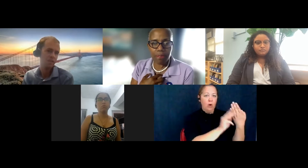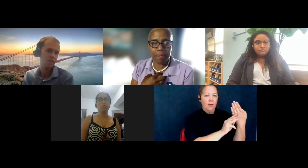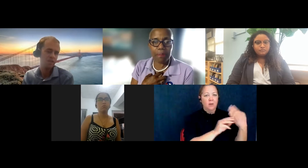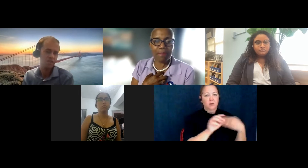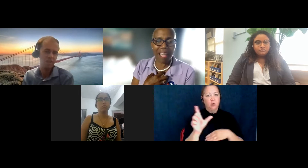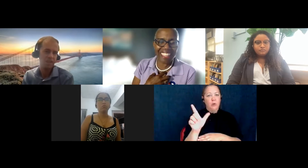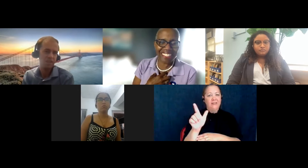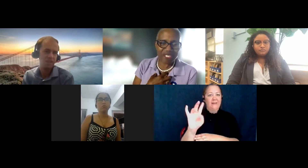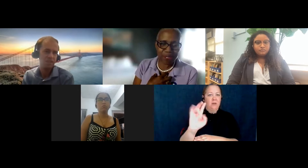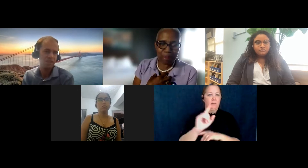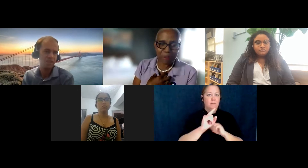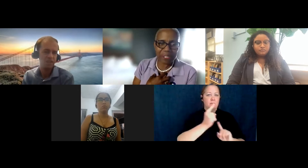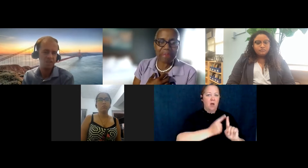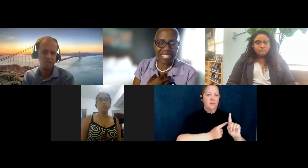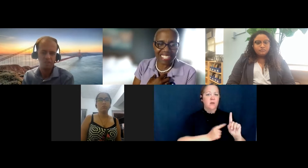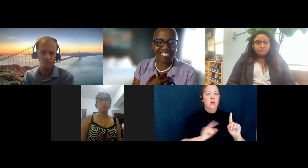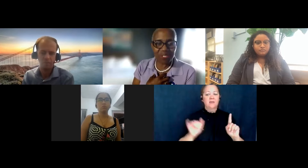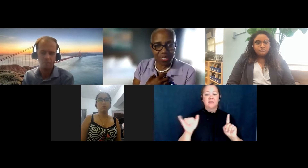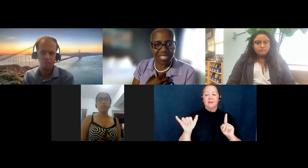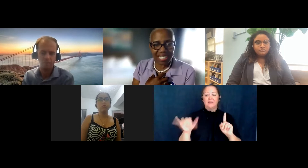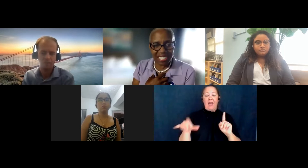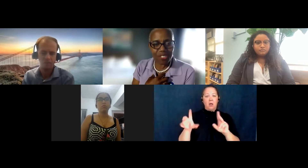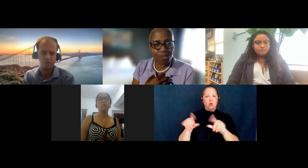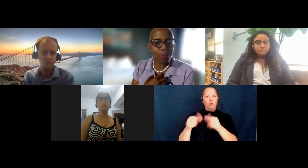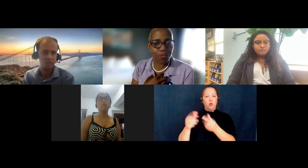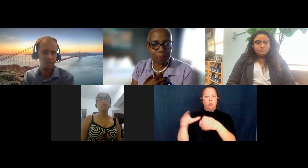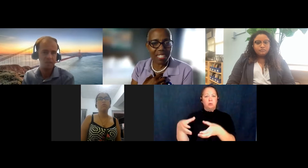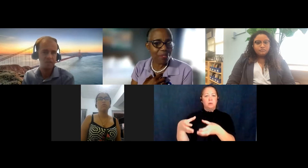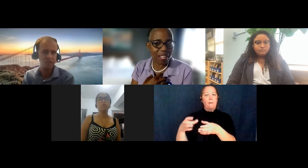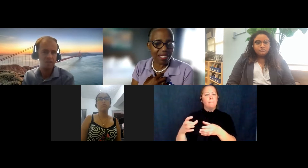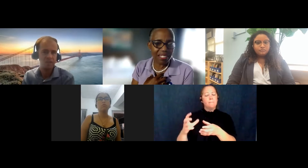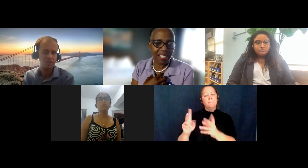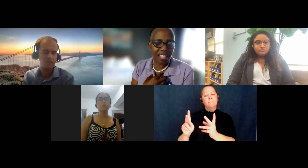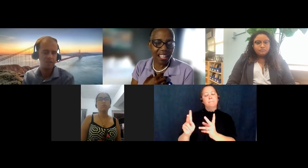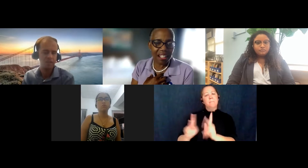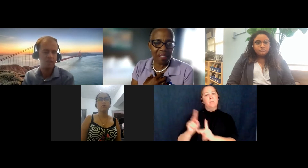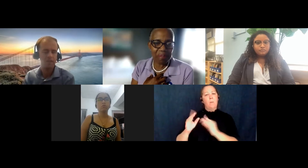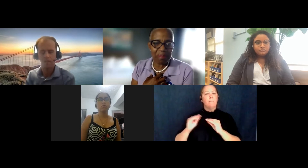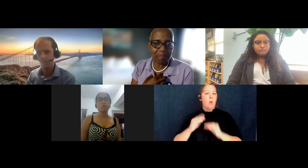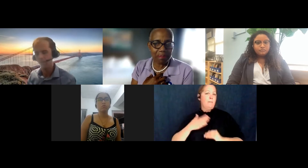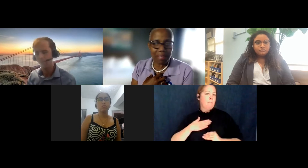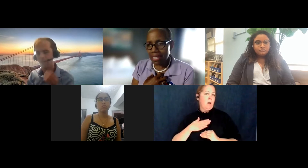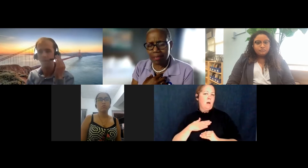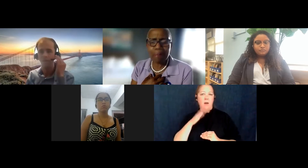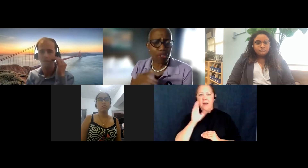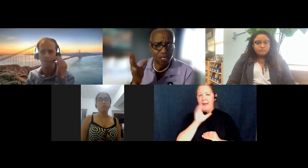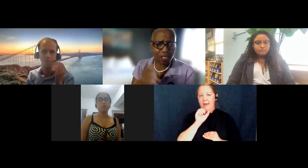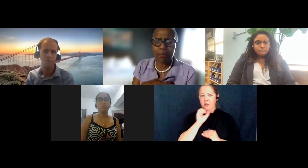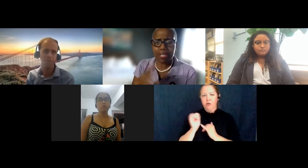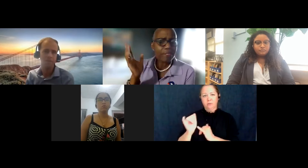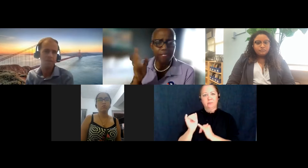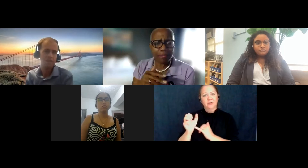People at my age made it really suitable for me as well. I am sure that I would have done fine with